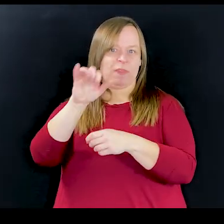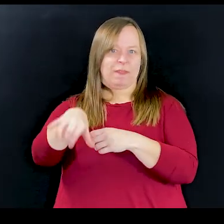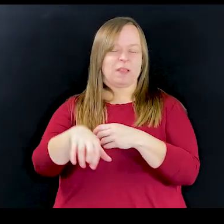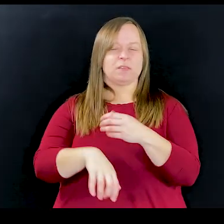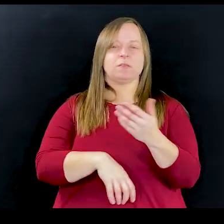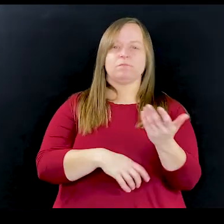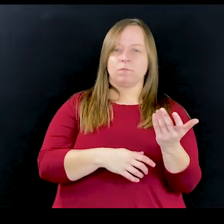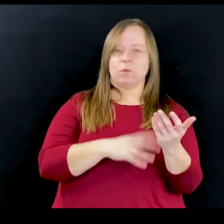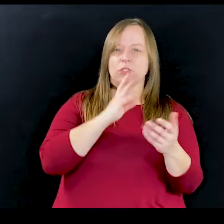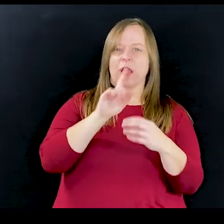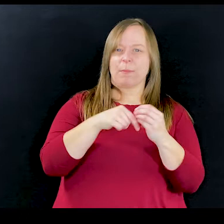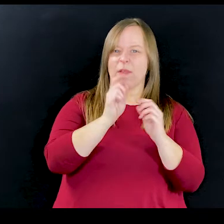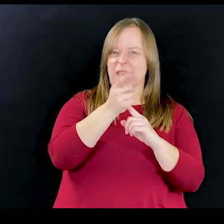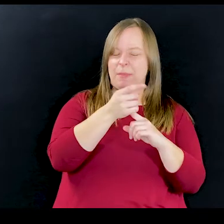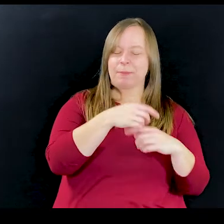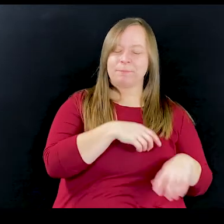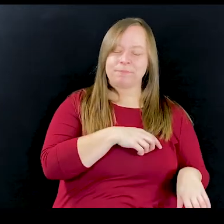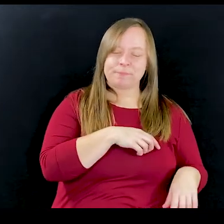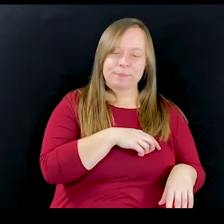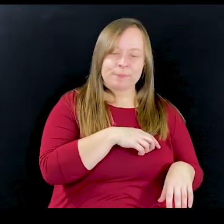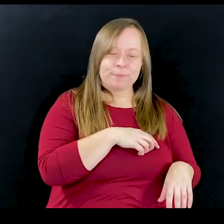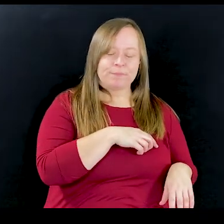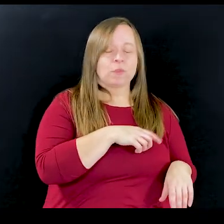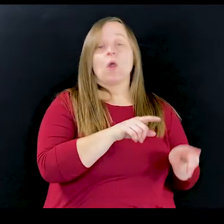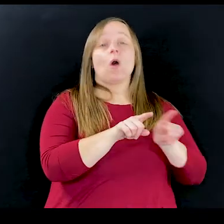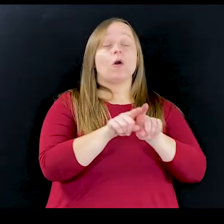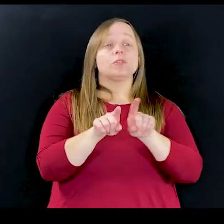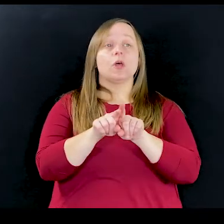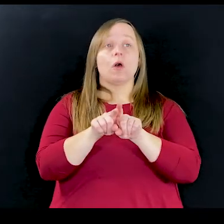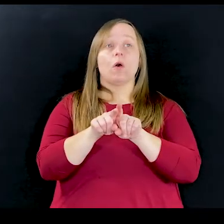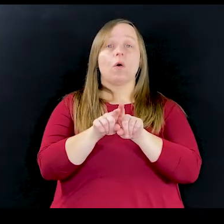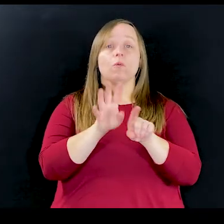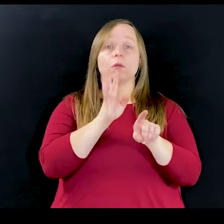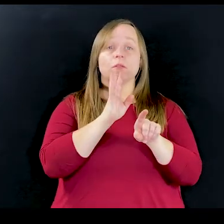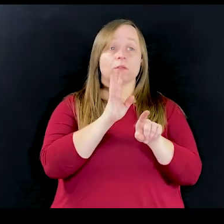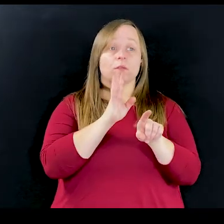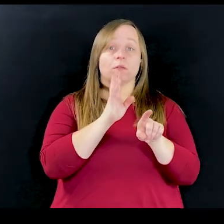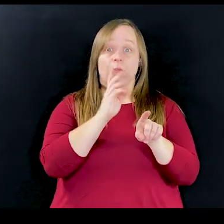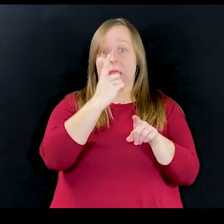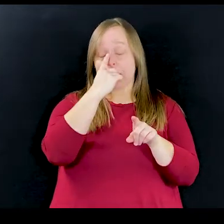and what stations apply in just a second. Also, what I found very interesting